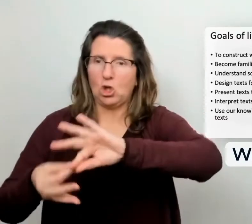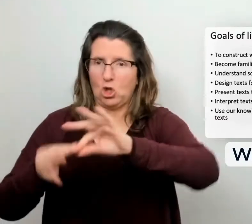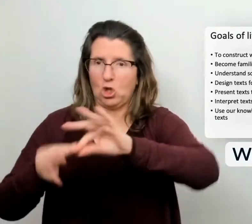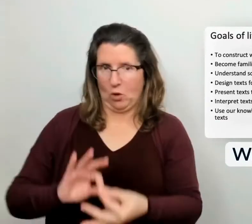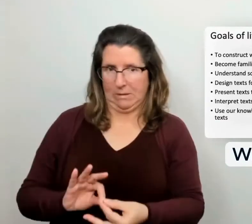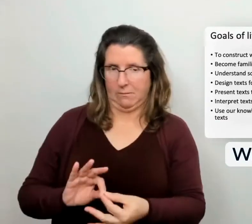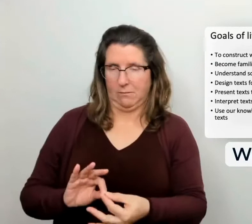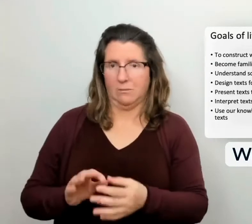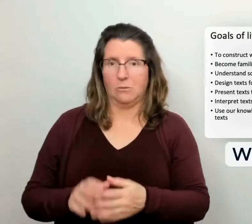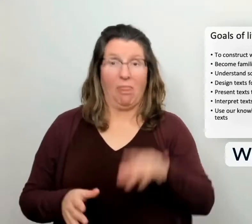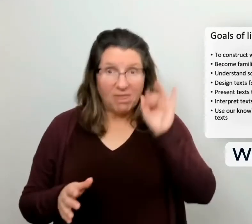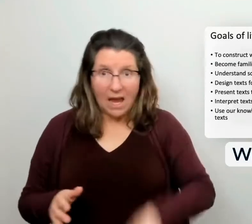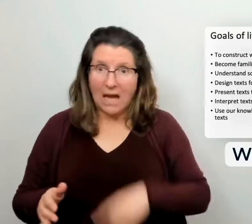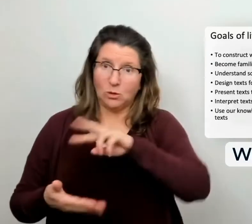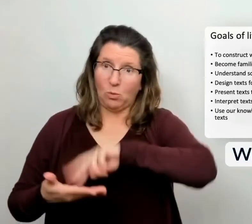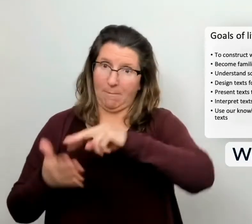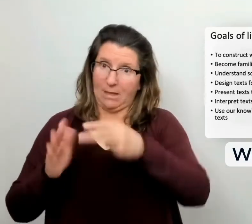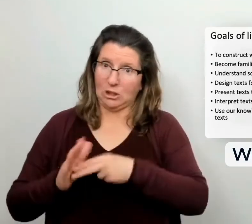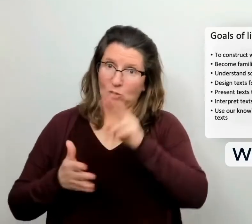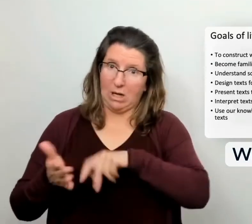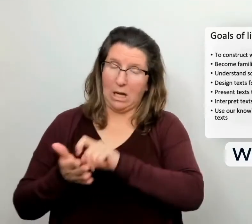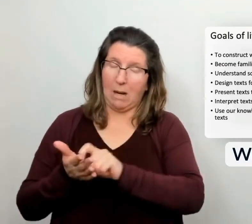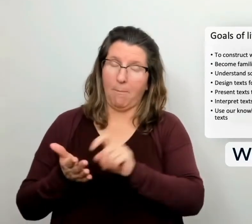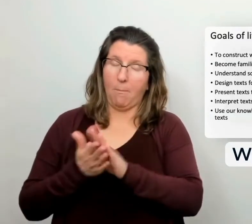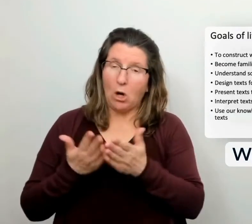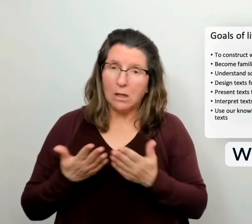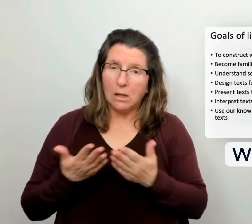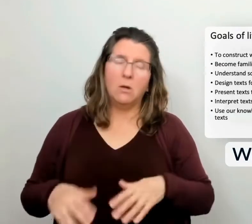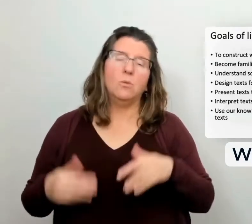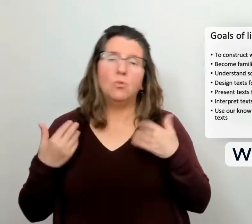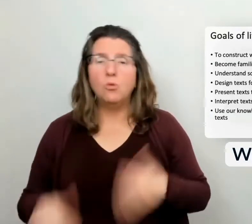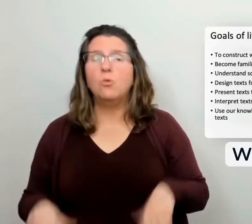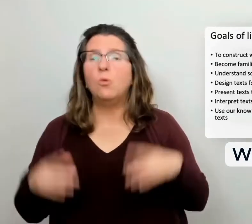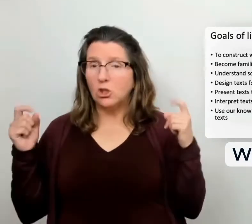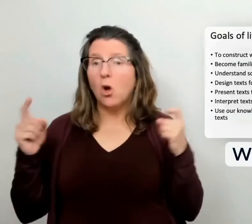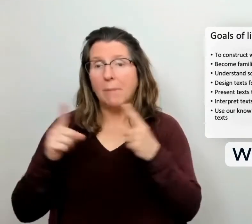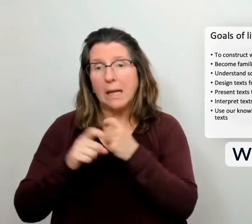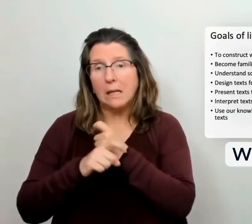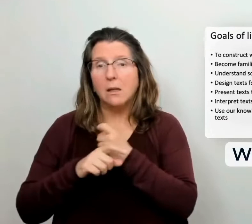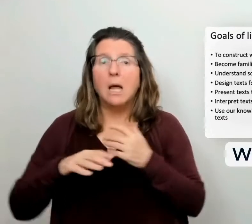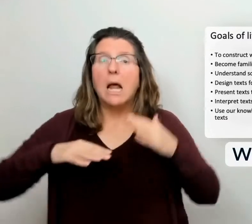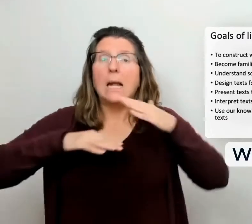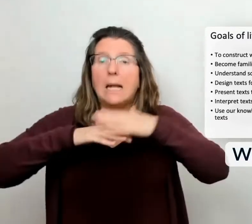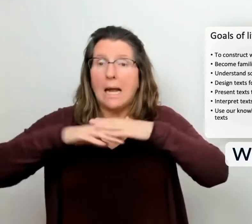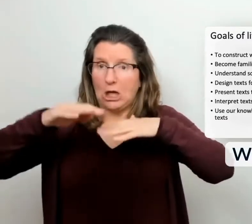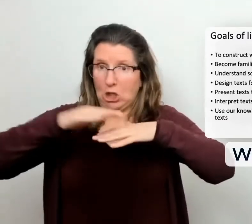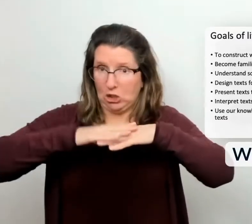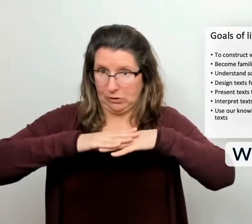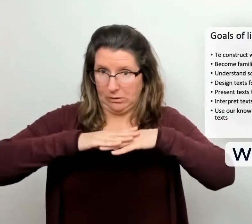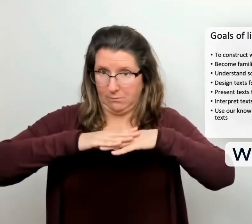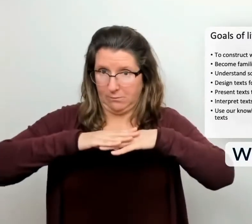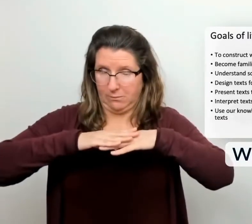So all of these skills and abilities are needed to 'read a book!' It's complex, and it's multi-layered.